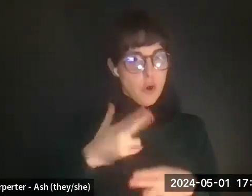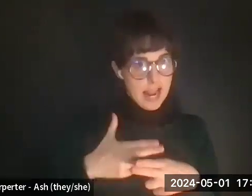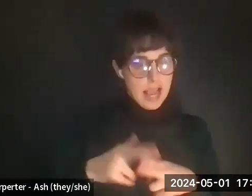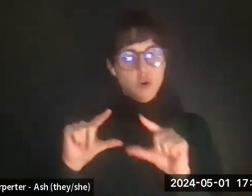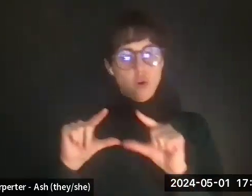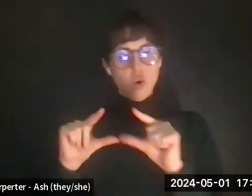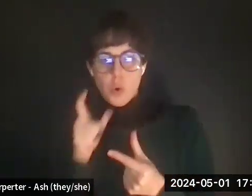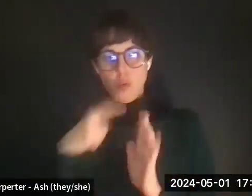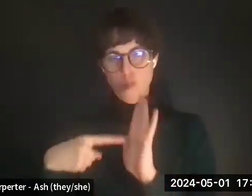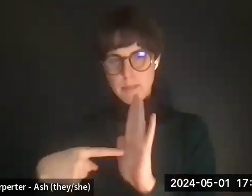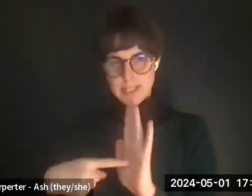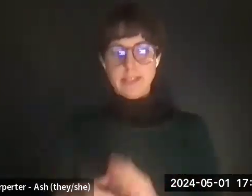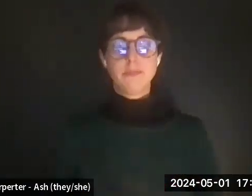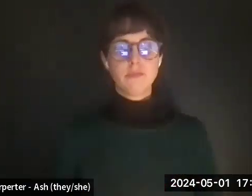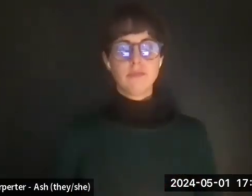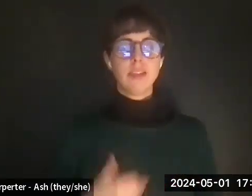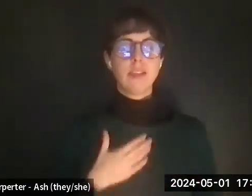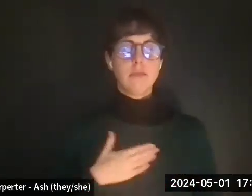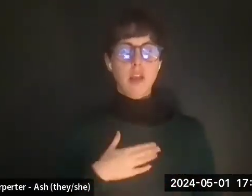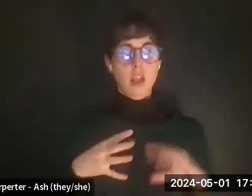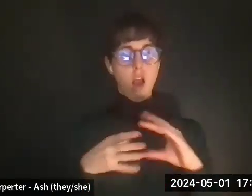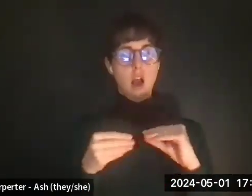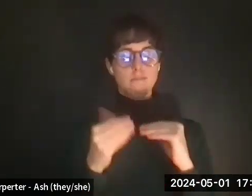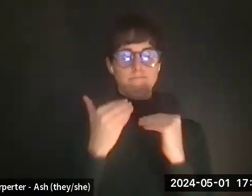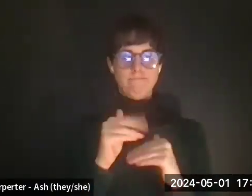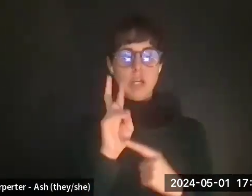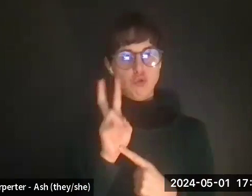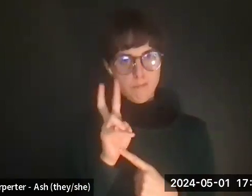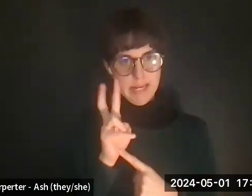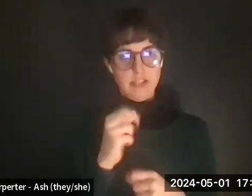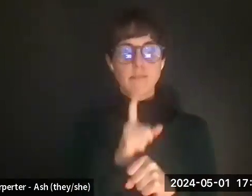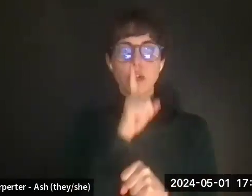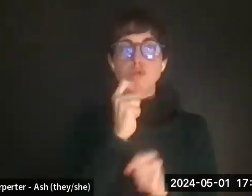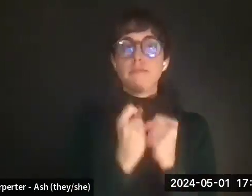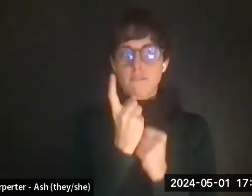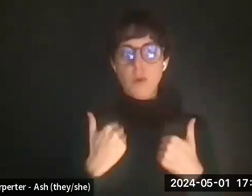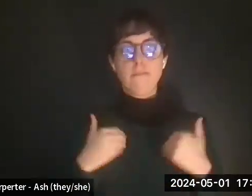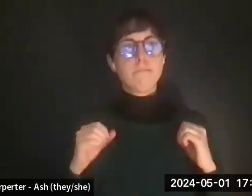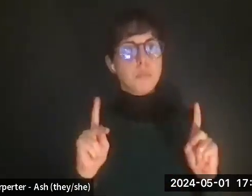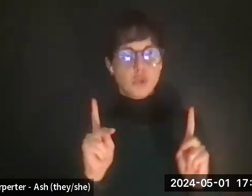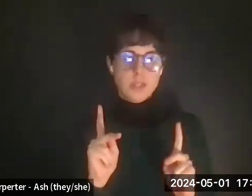Please limit your comments to two minutes to allow everyone to speak. Also, please try to stay on topic